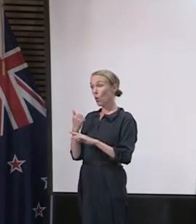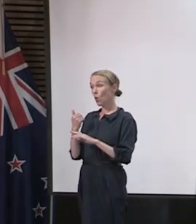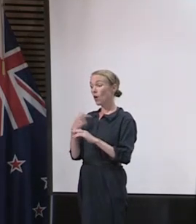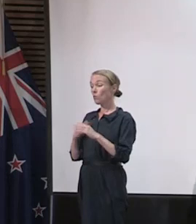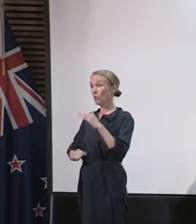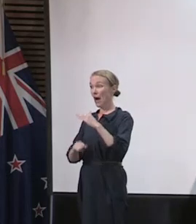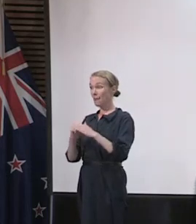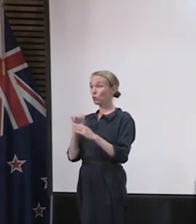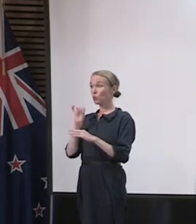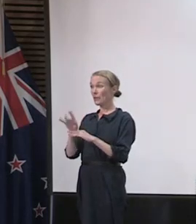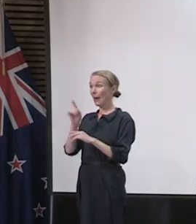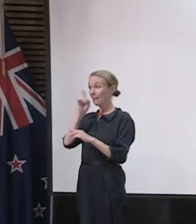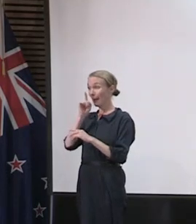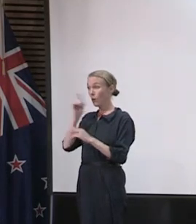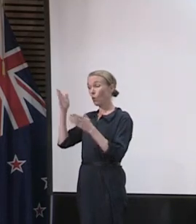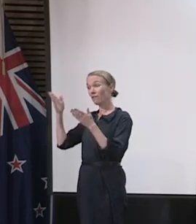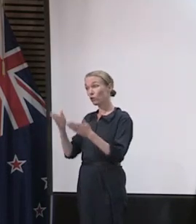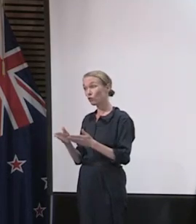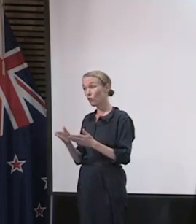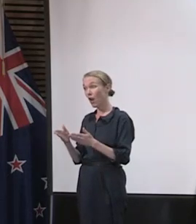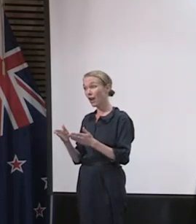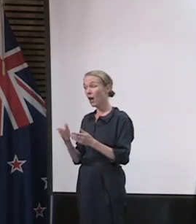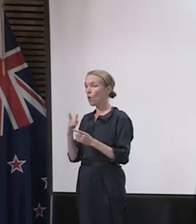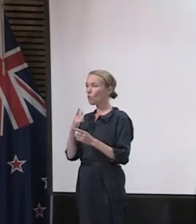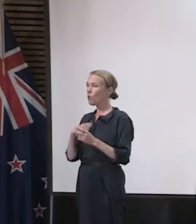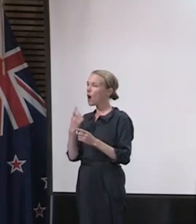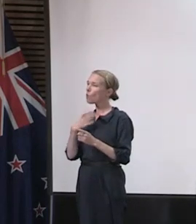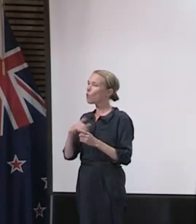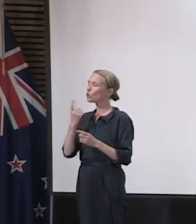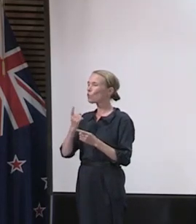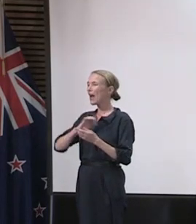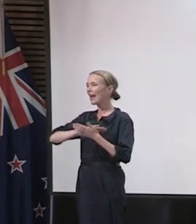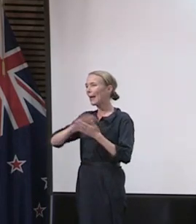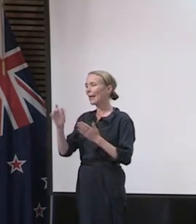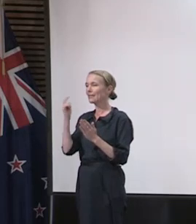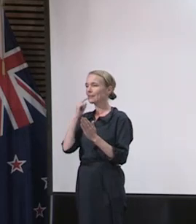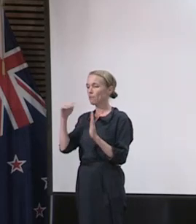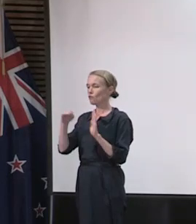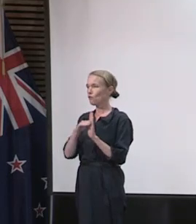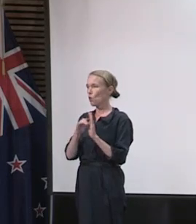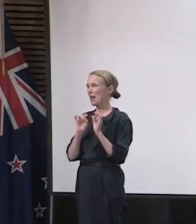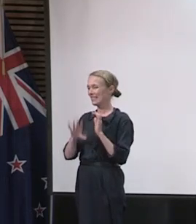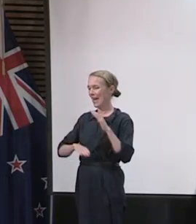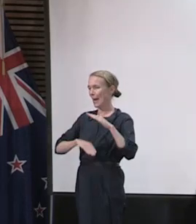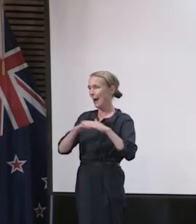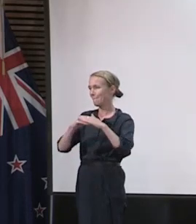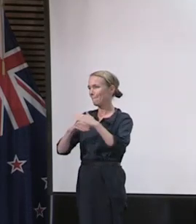consistency around the group of activities that we saw as the highest risk. So,